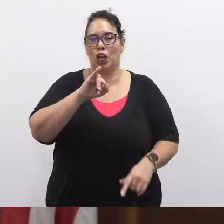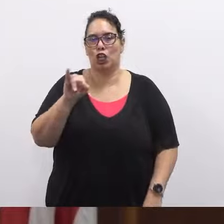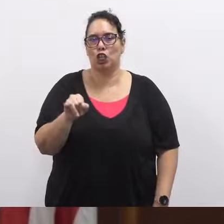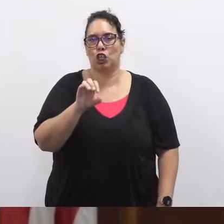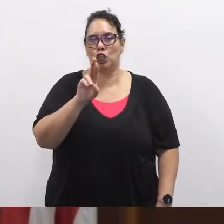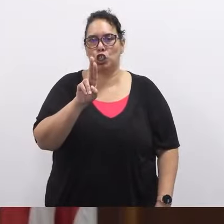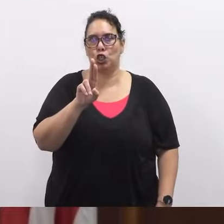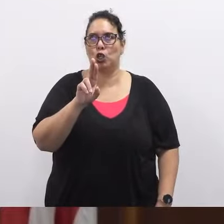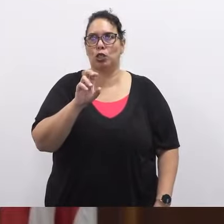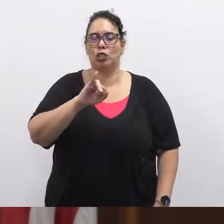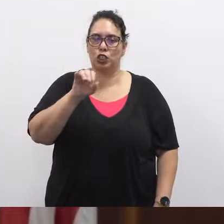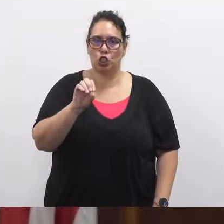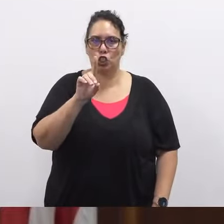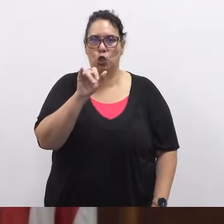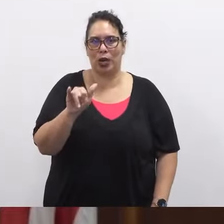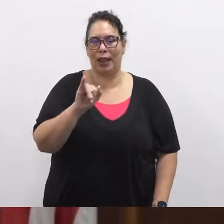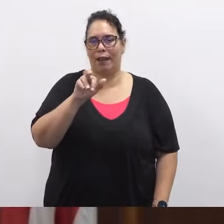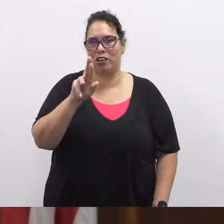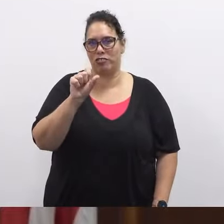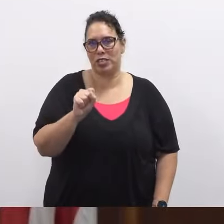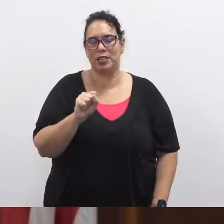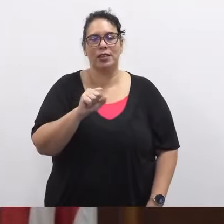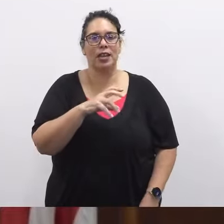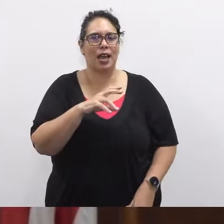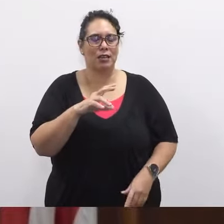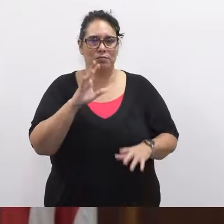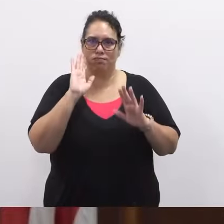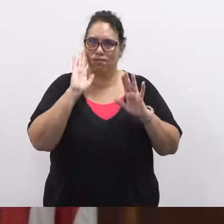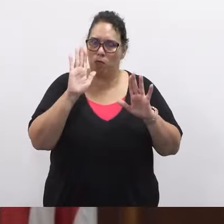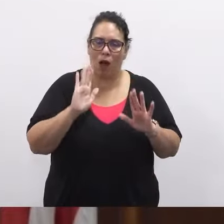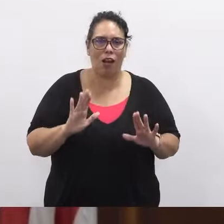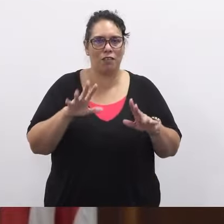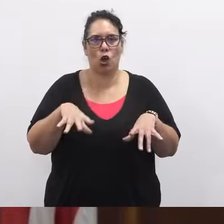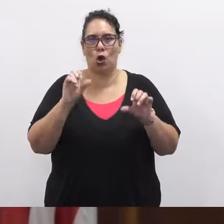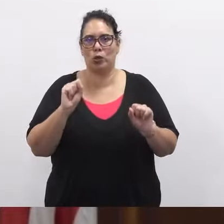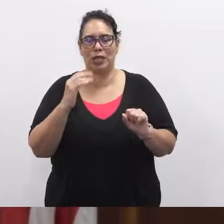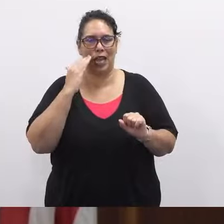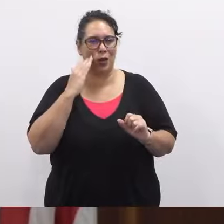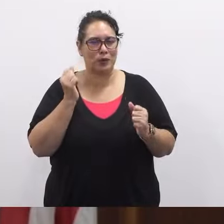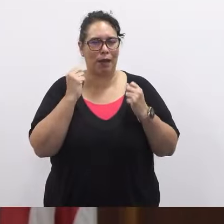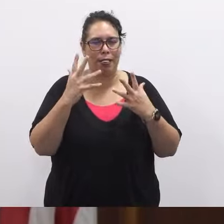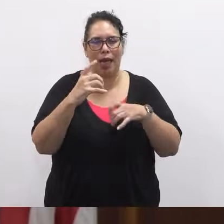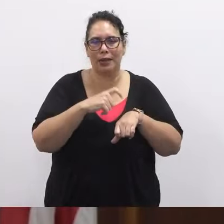for being incredible hosts. I know they put in a ton of time over those couple of days to prepare.